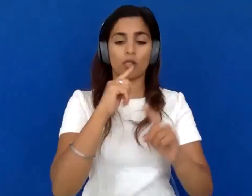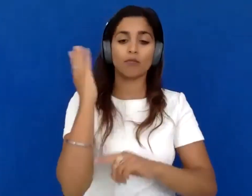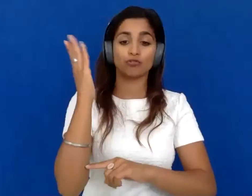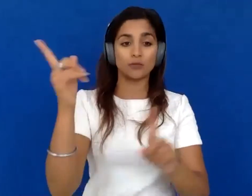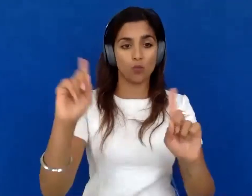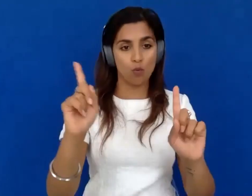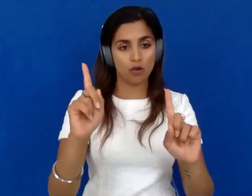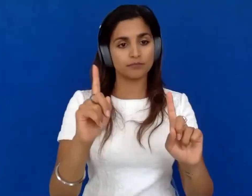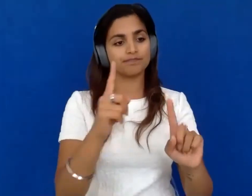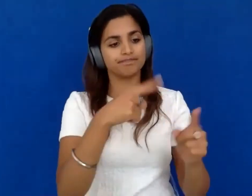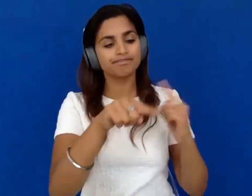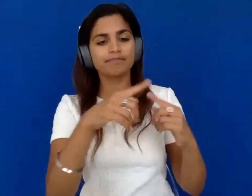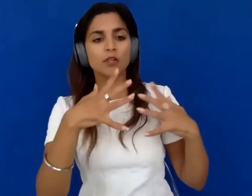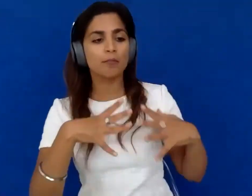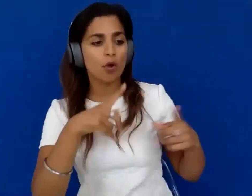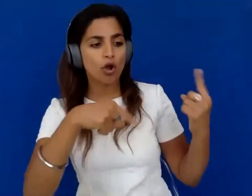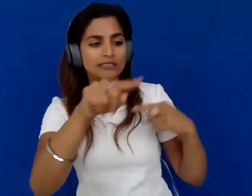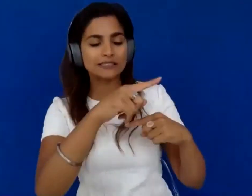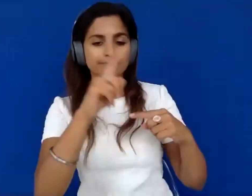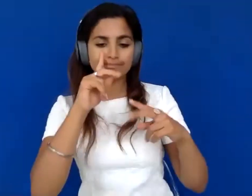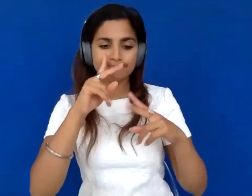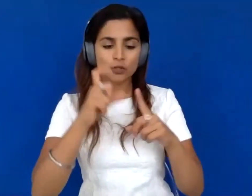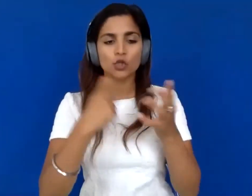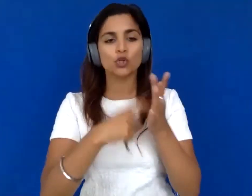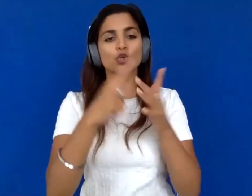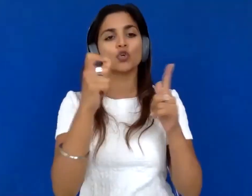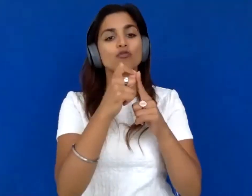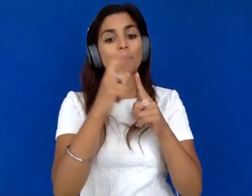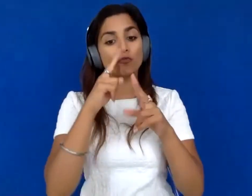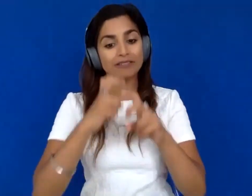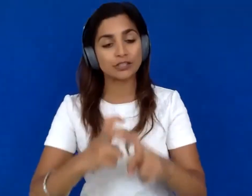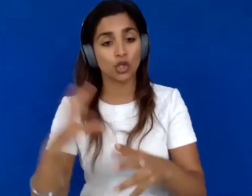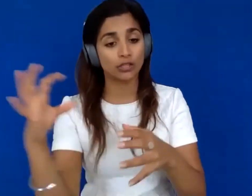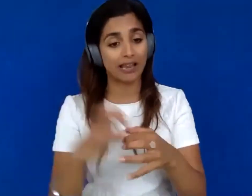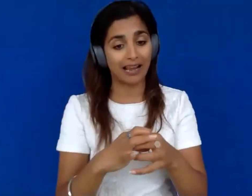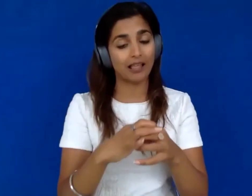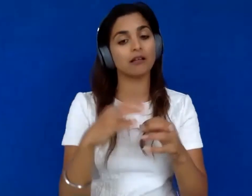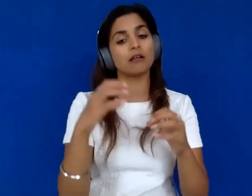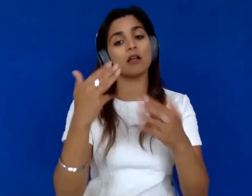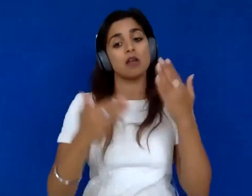medical research on the 1984 Bhopal gas tragedy the tags for this include global